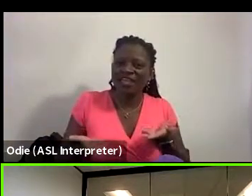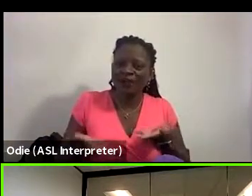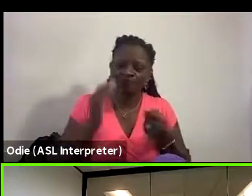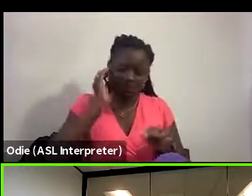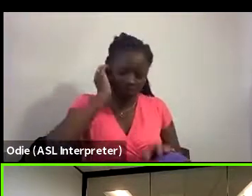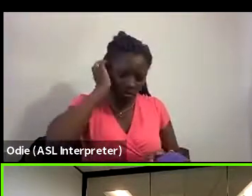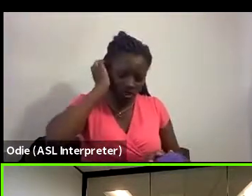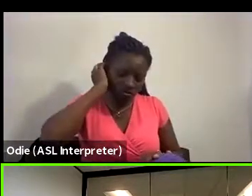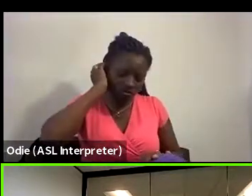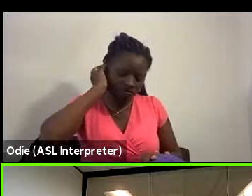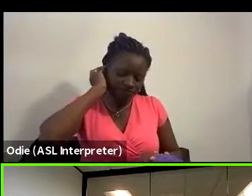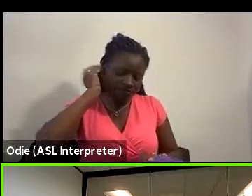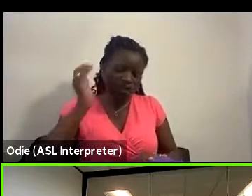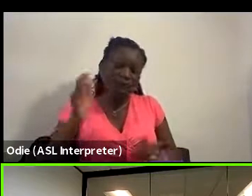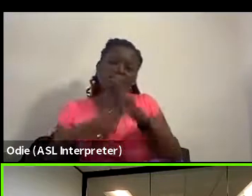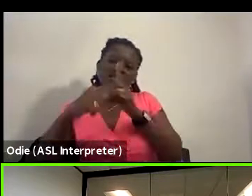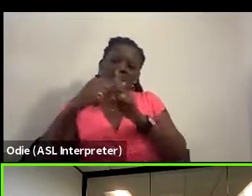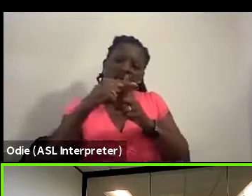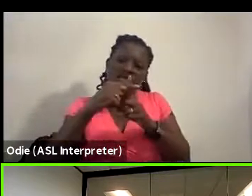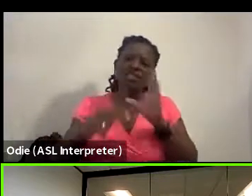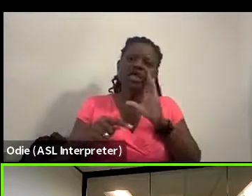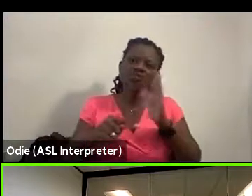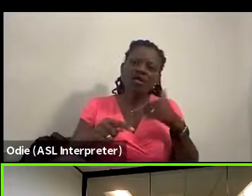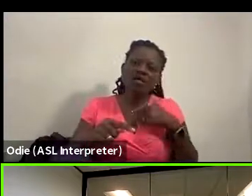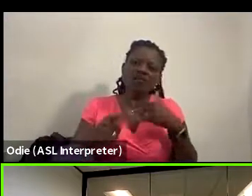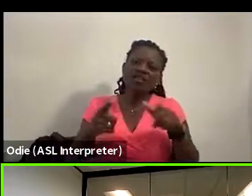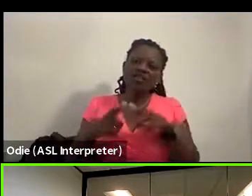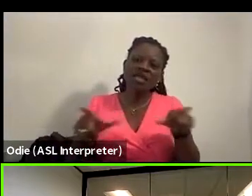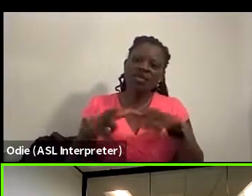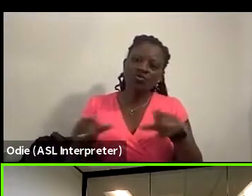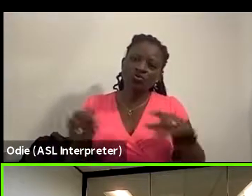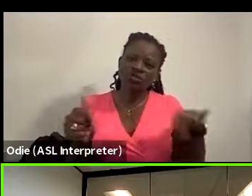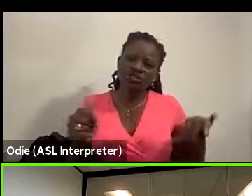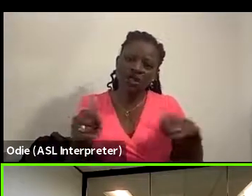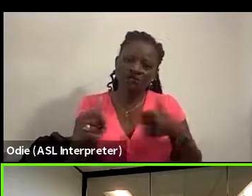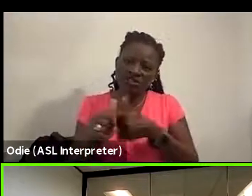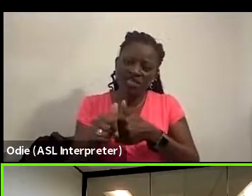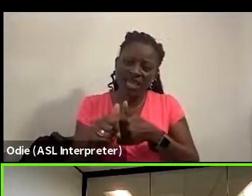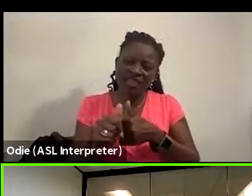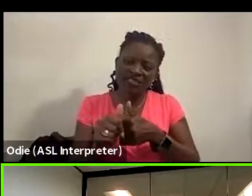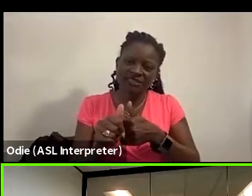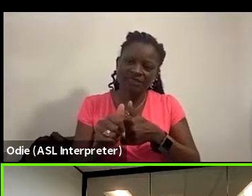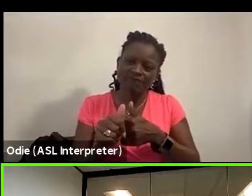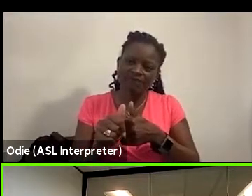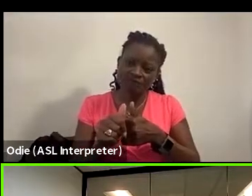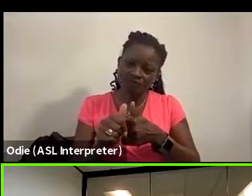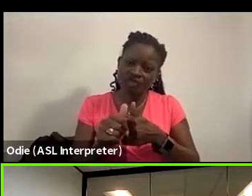language updates and so on that will be applied to the Mintern site as well.